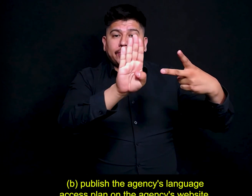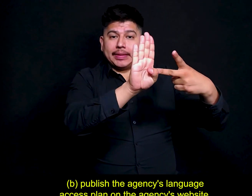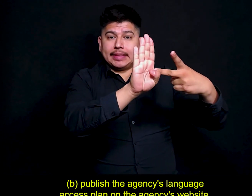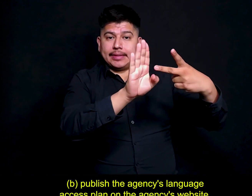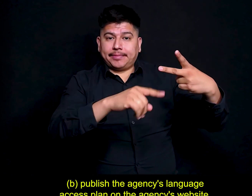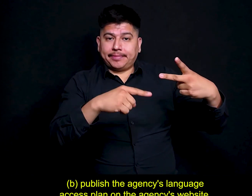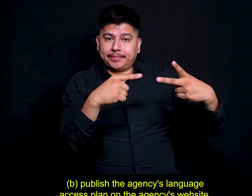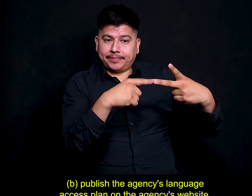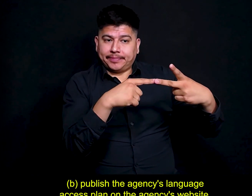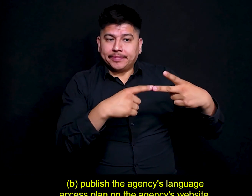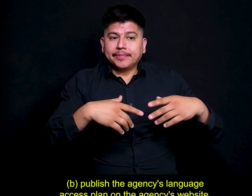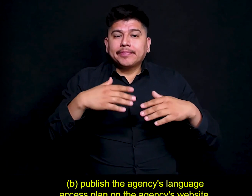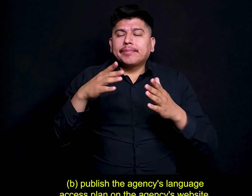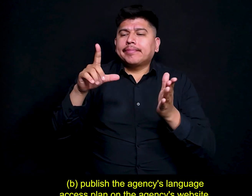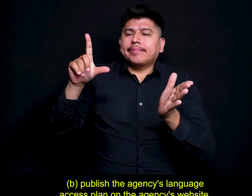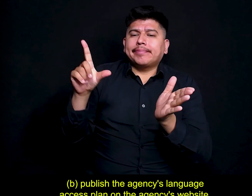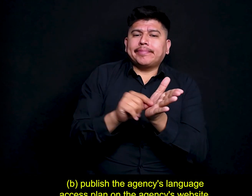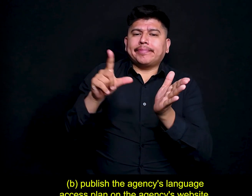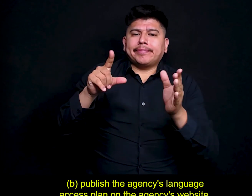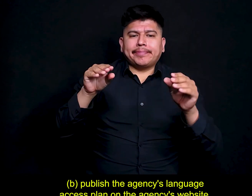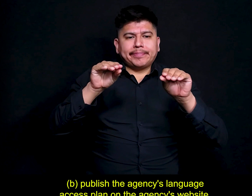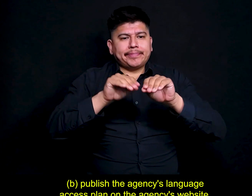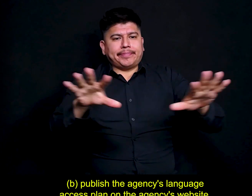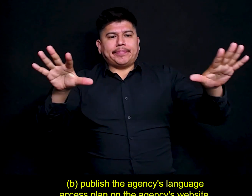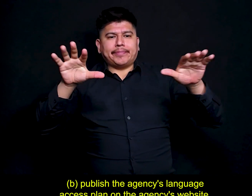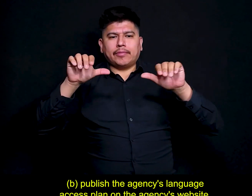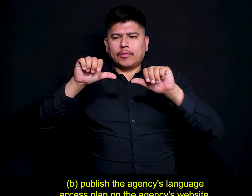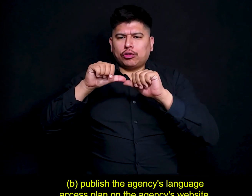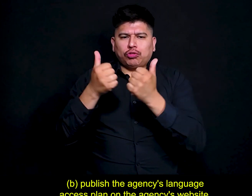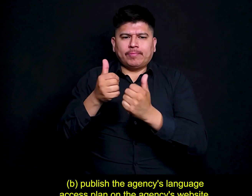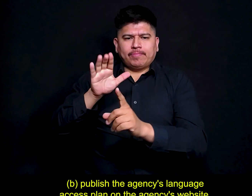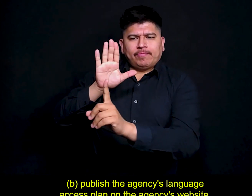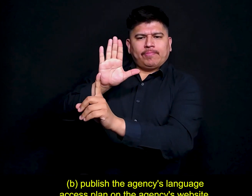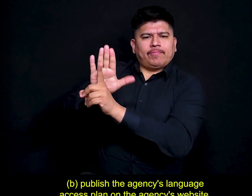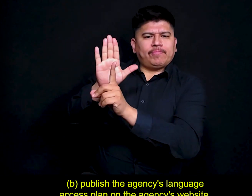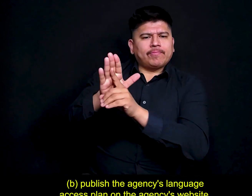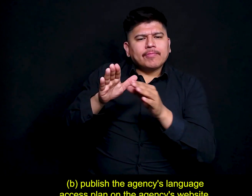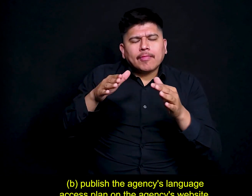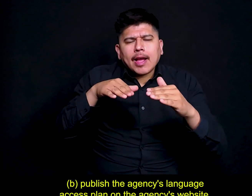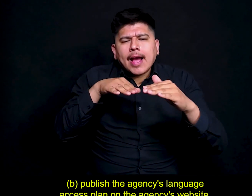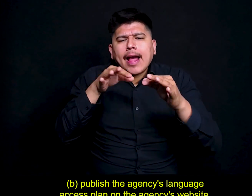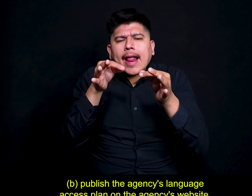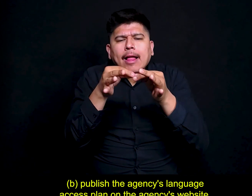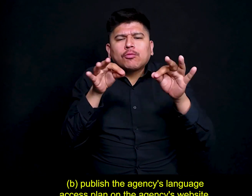(b) publish the agency's language access plan on the agency's website.